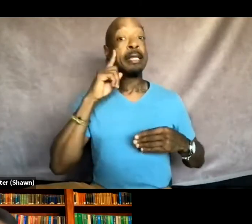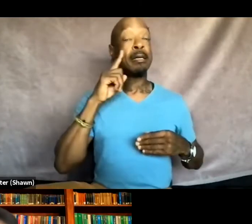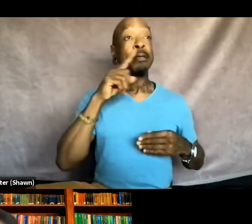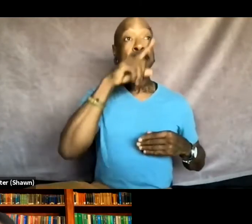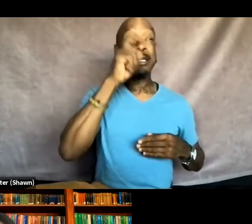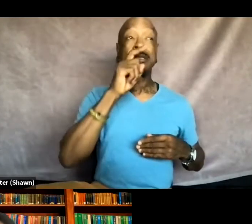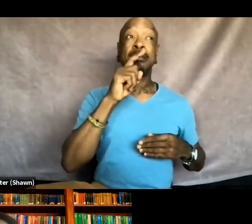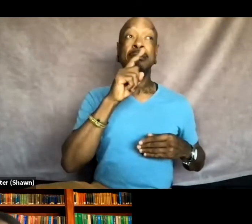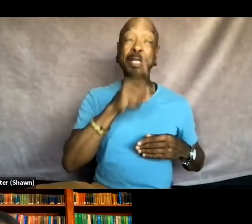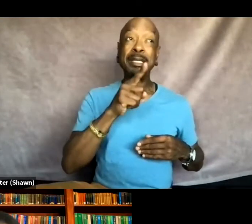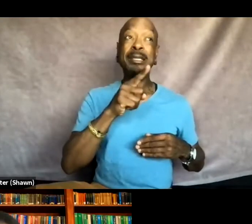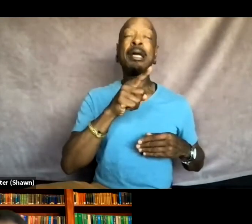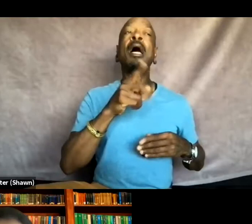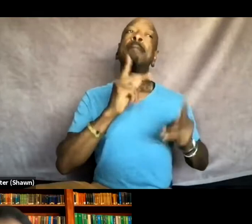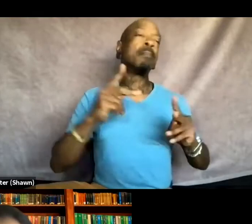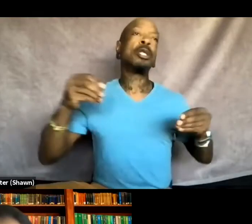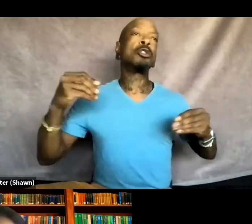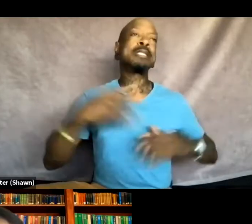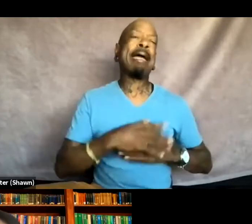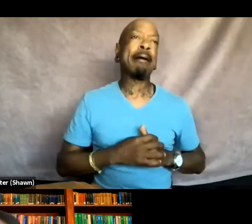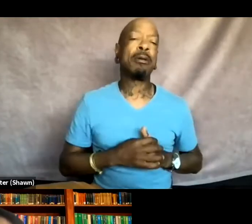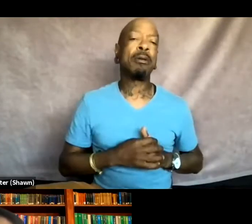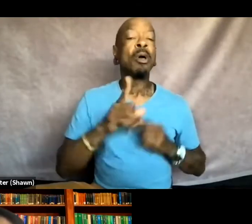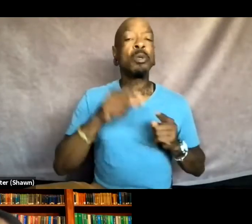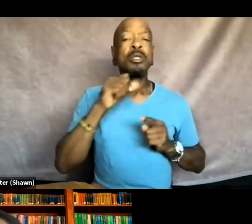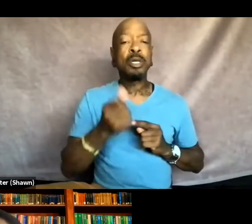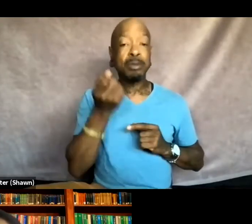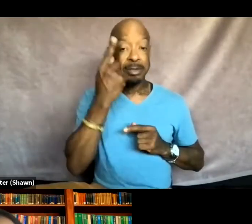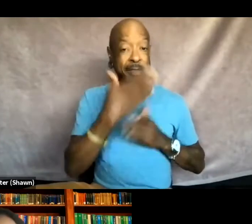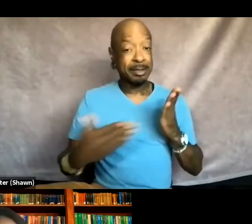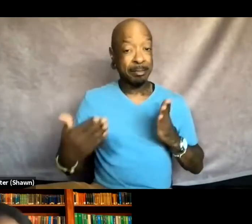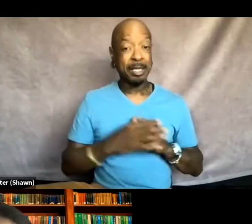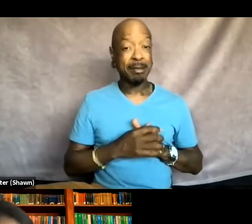Keah Brown: When you don't understand something you're less likely to well, most people I'm